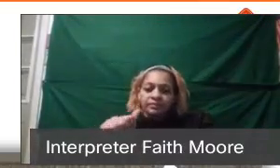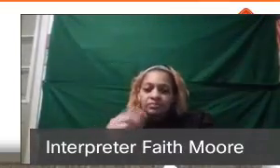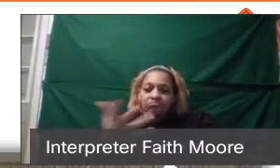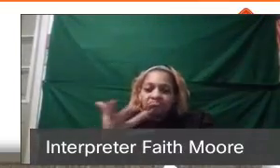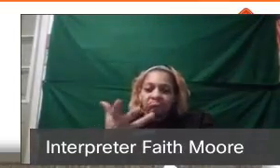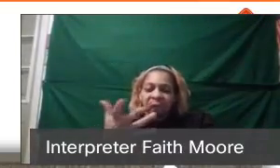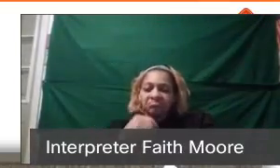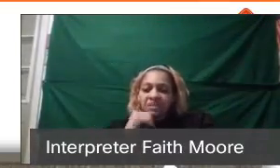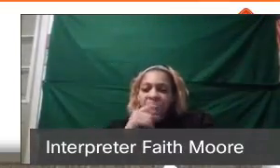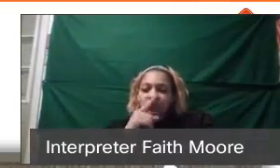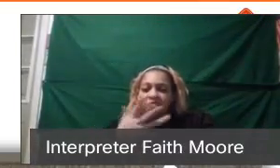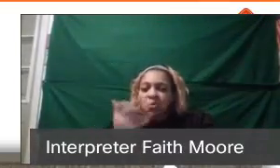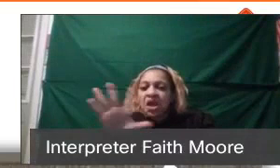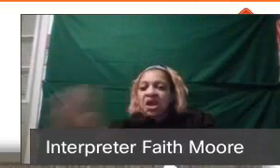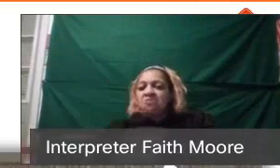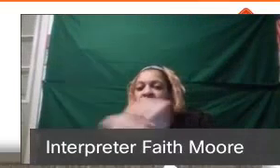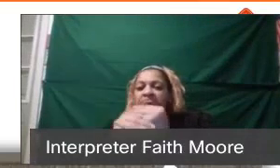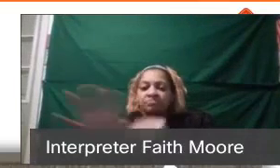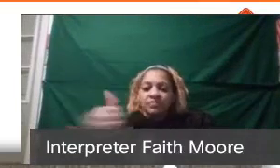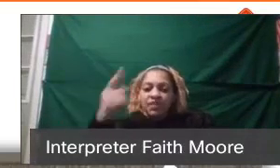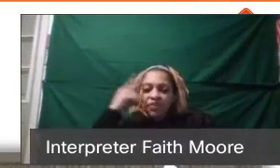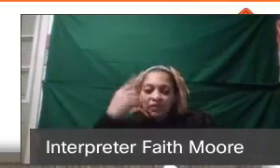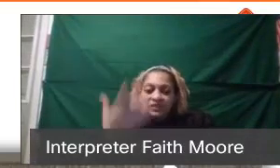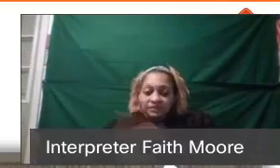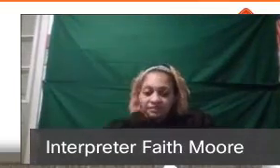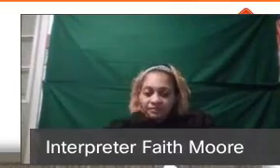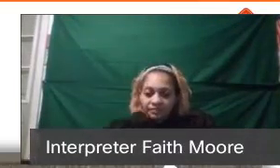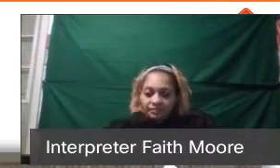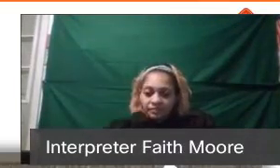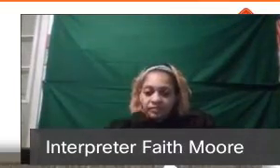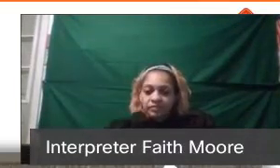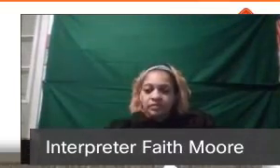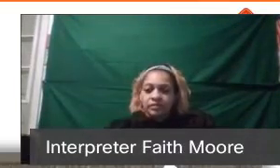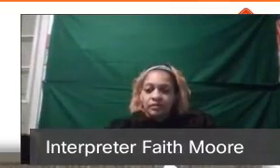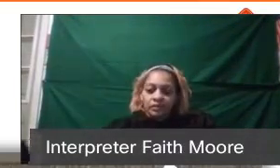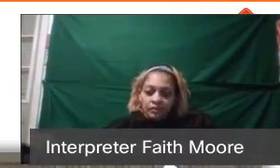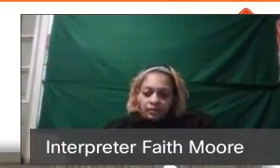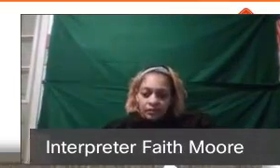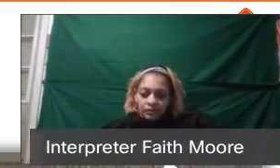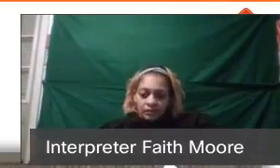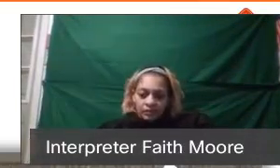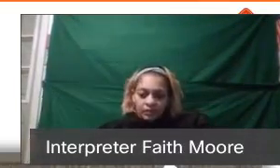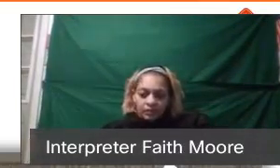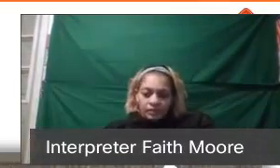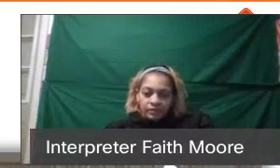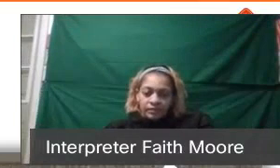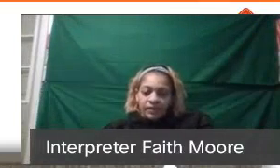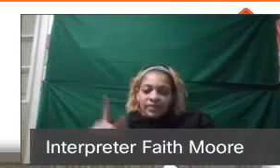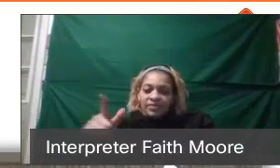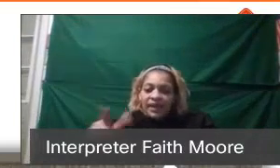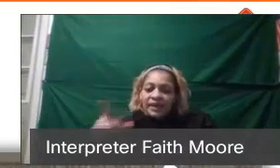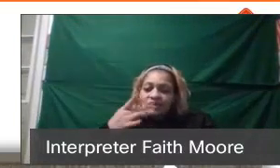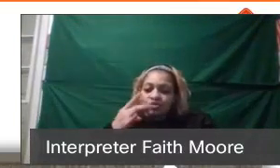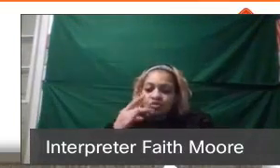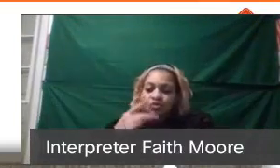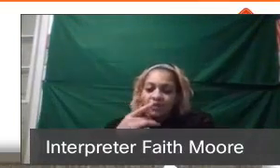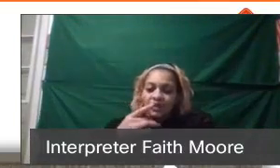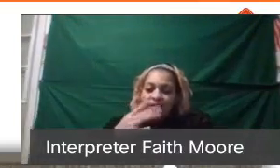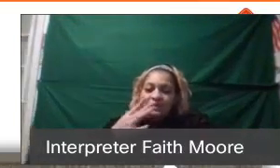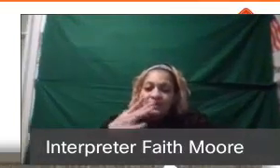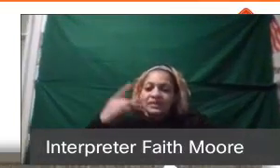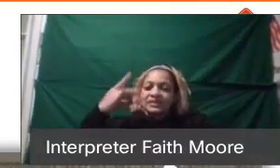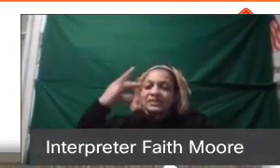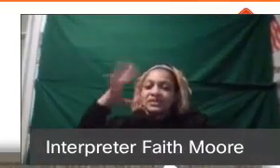Thoughts you had the only thing I would add is that the traffic signal at Aspen, and where is proposed for reconstruction.